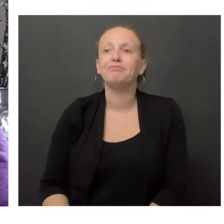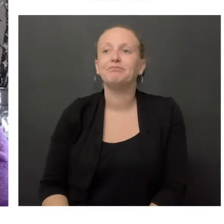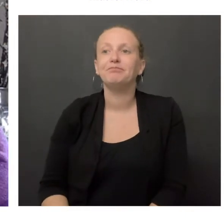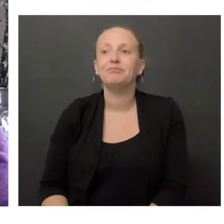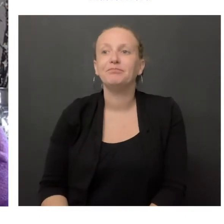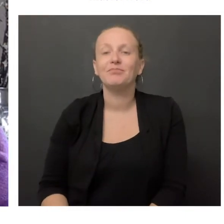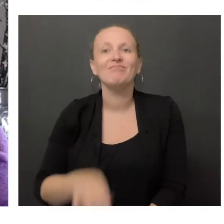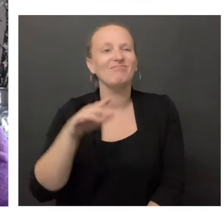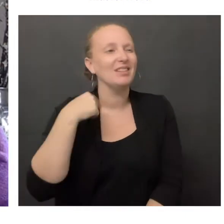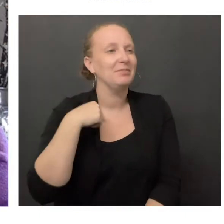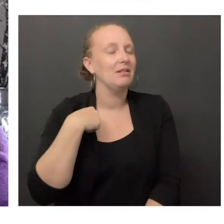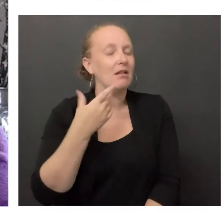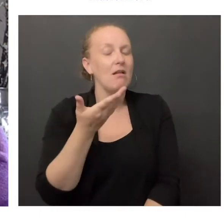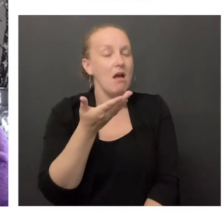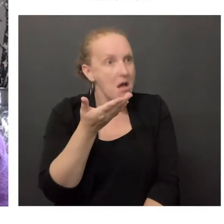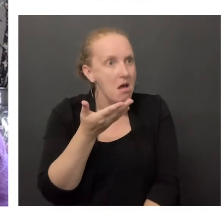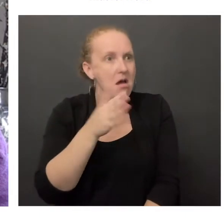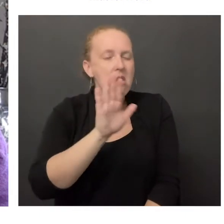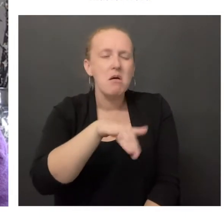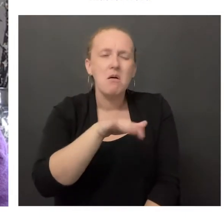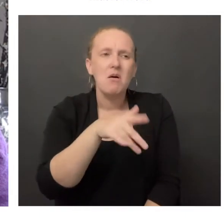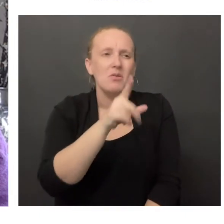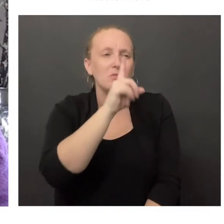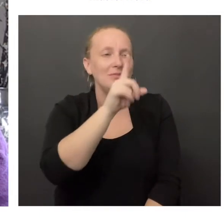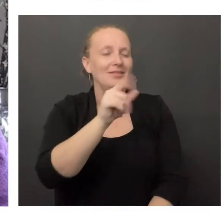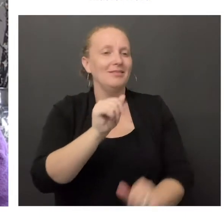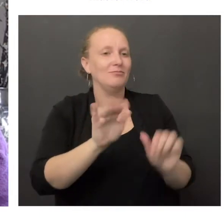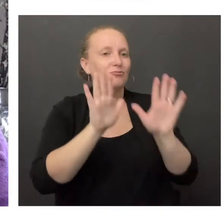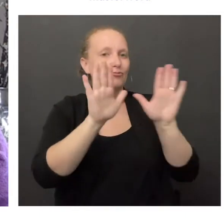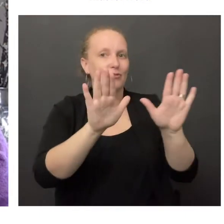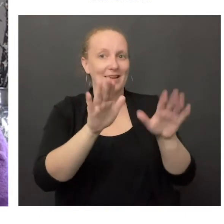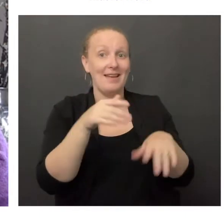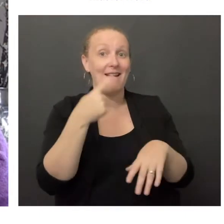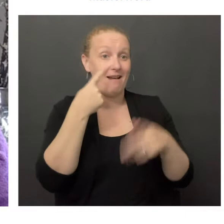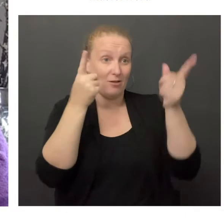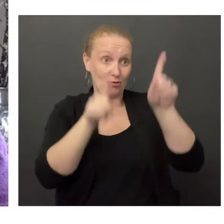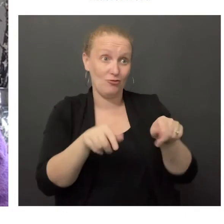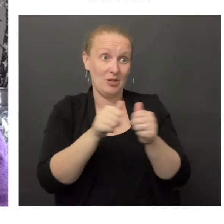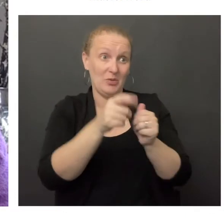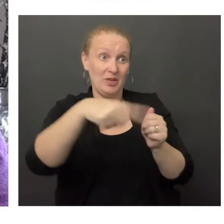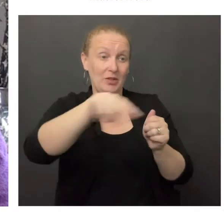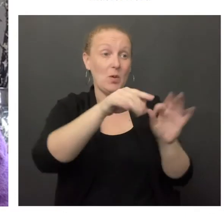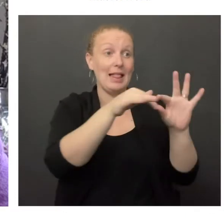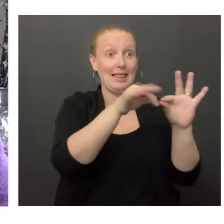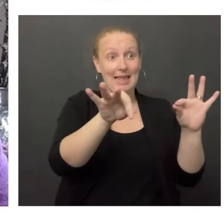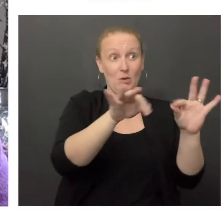That is absolutely amazing. And I agree with you. Language rights are human rights and the first